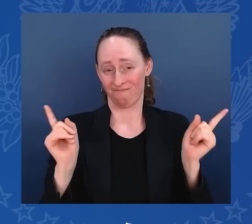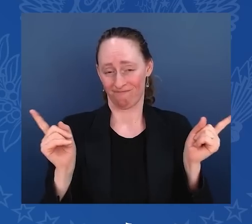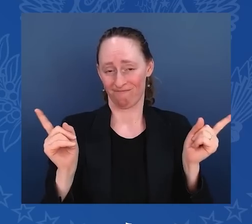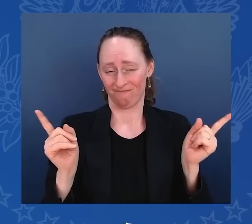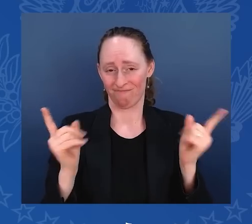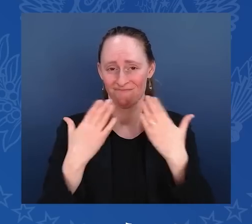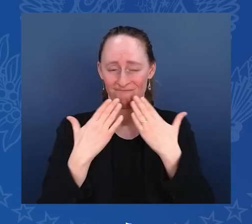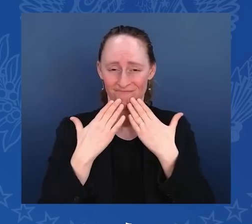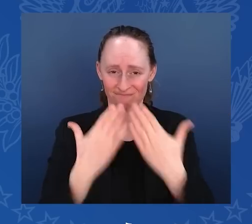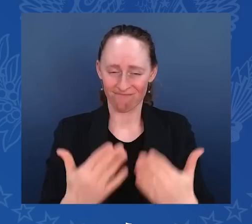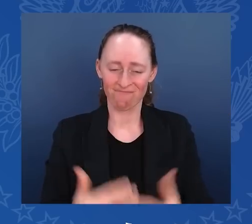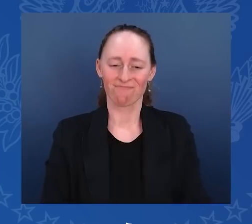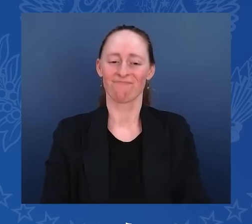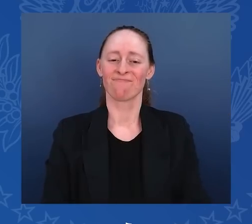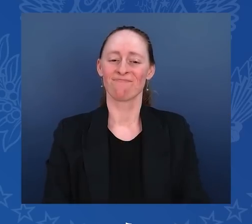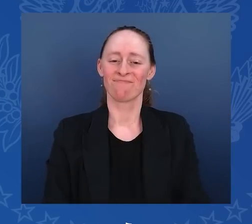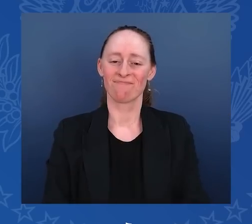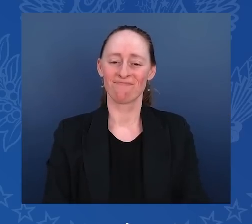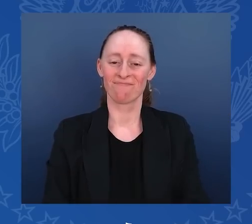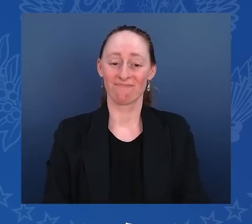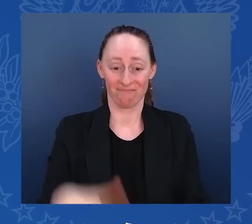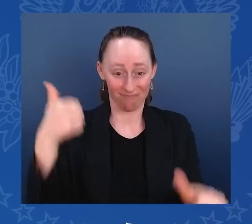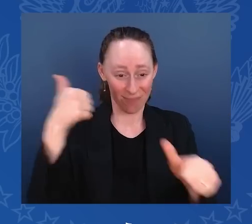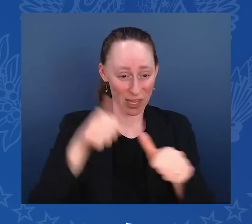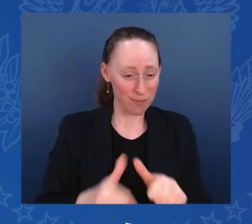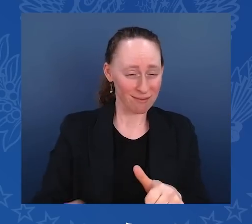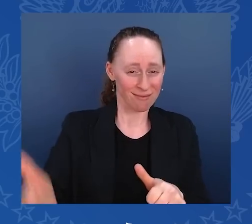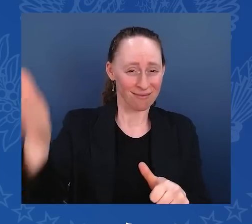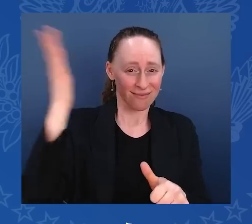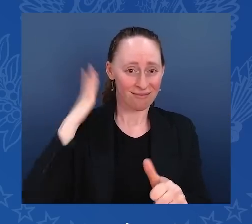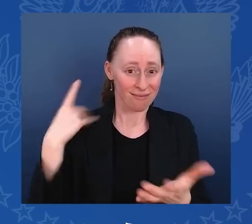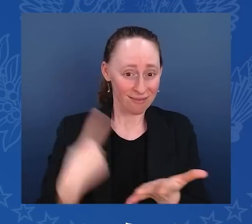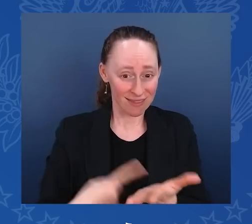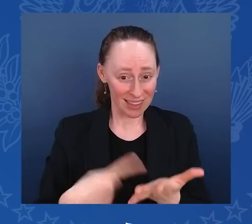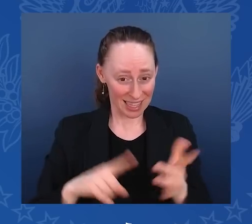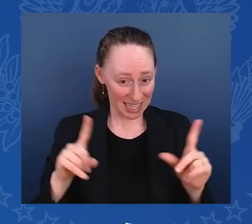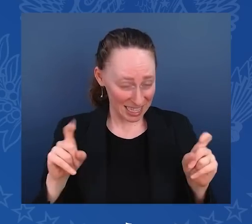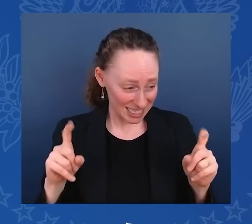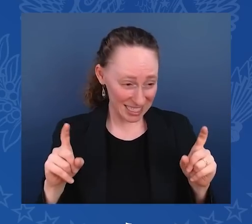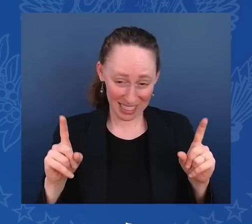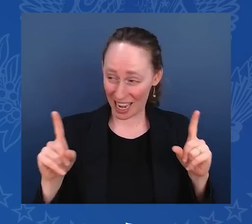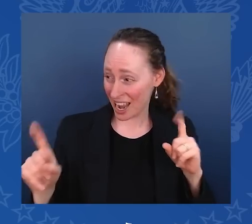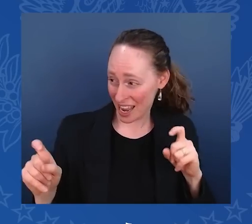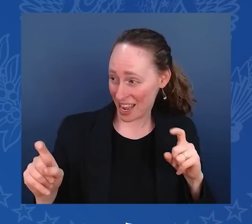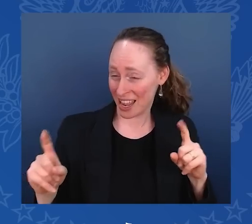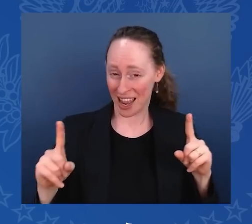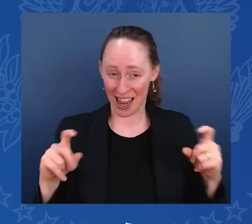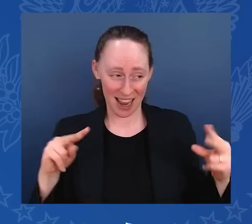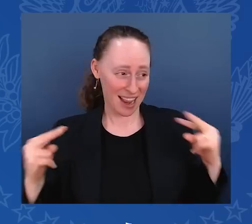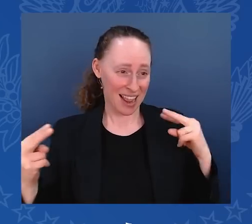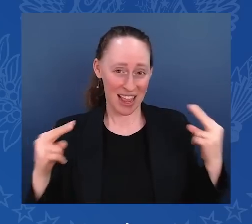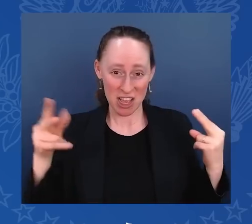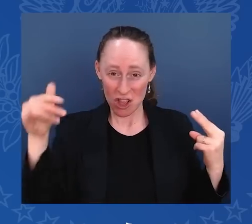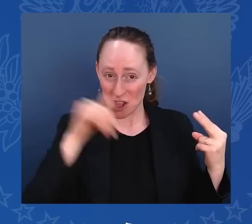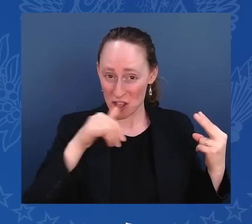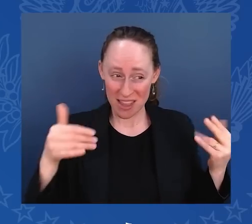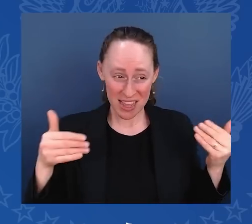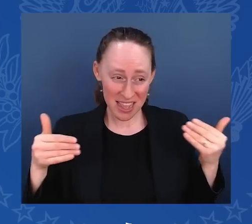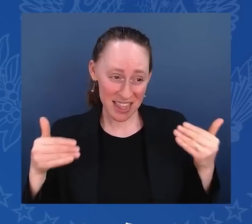"We're going to appoint all these judges." We looked at each other like, "Are we kidding ourselves?" Right? Thank you, pal. Leader Schumer: Thank you, Mr. President. The President: Thank you, thank you, thank you.